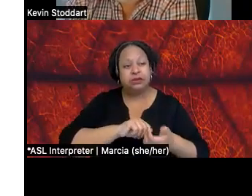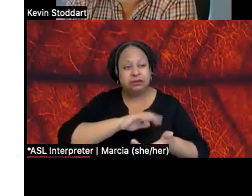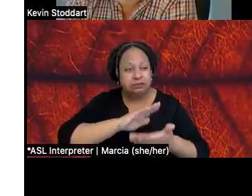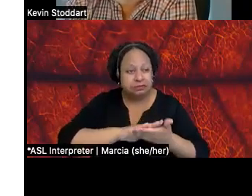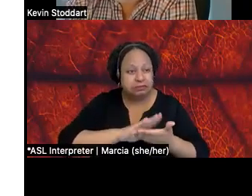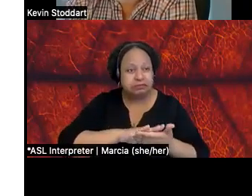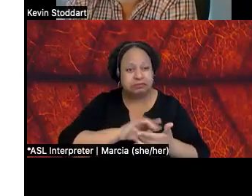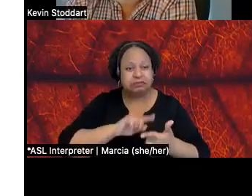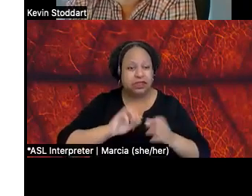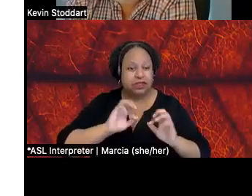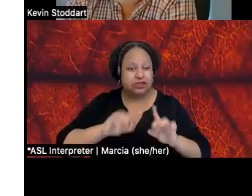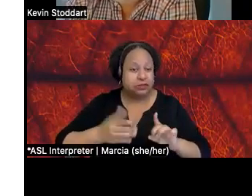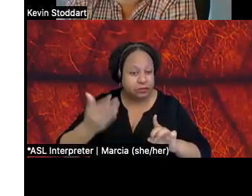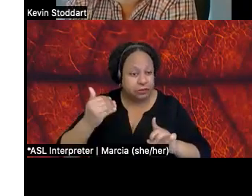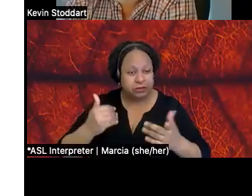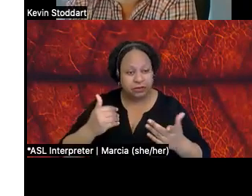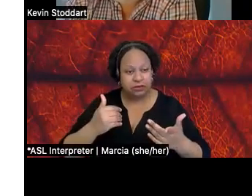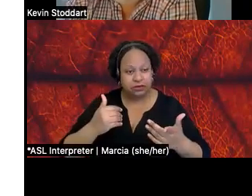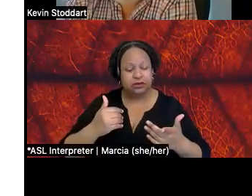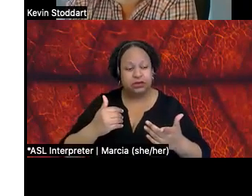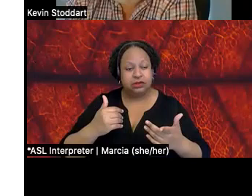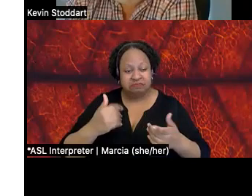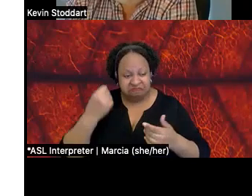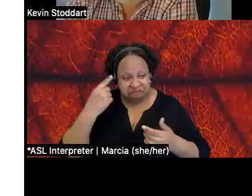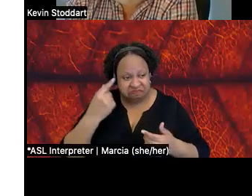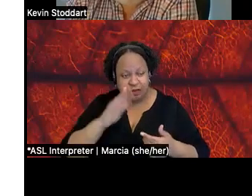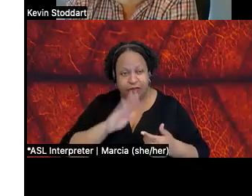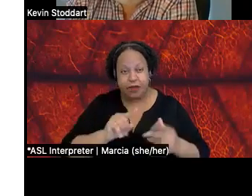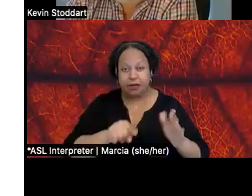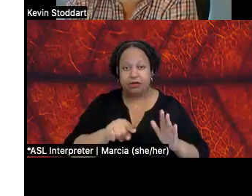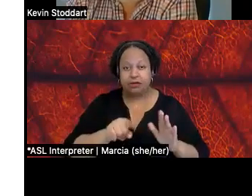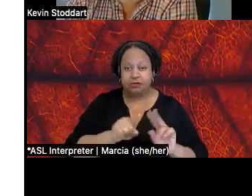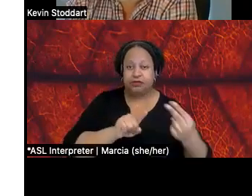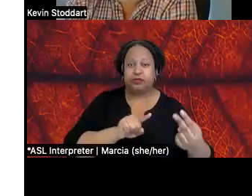Because that is the lens with which they're viewing